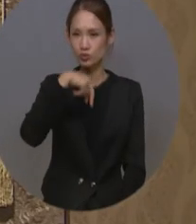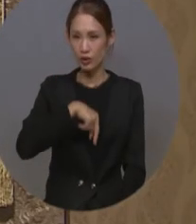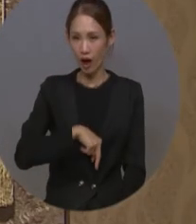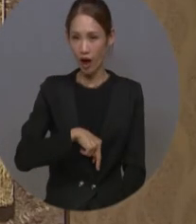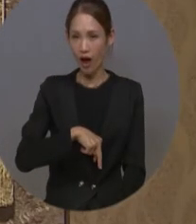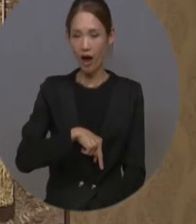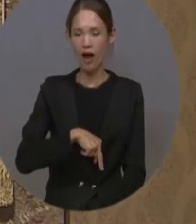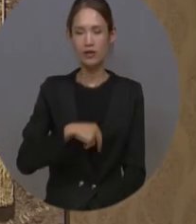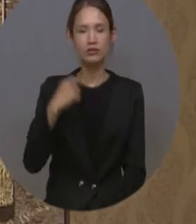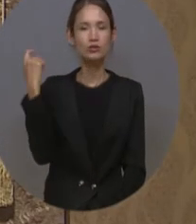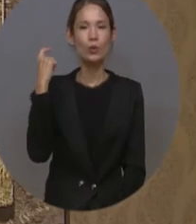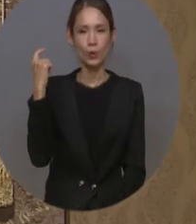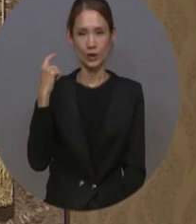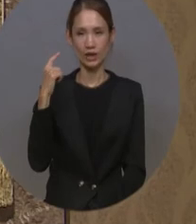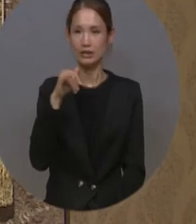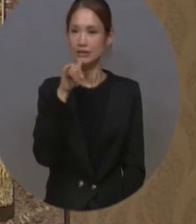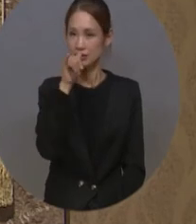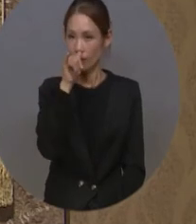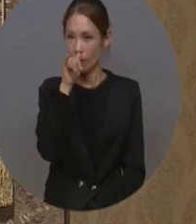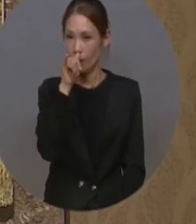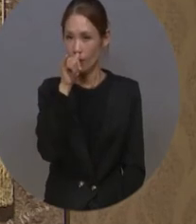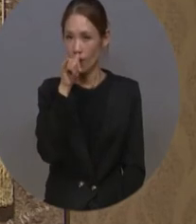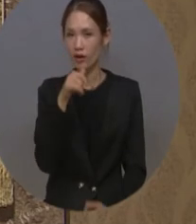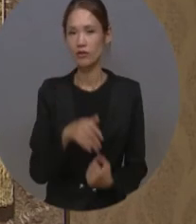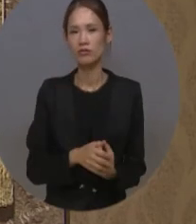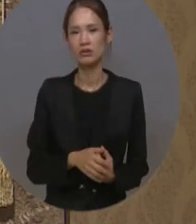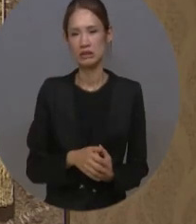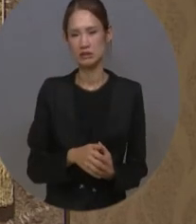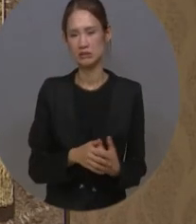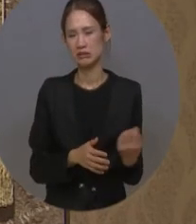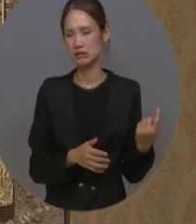Therefore it can be seen as a little uncomfortable